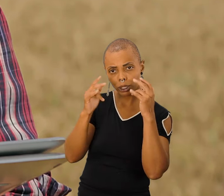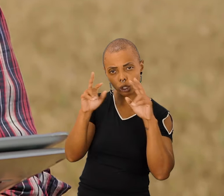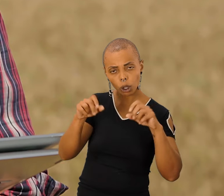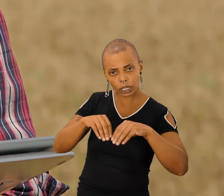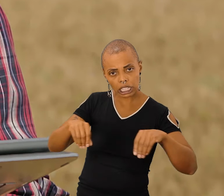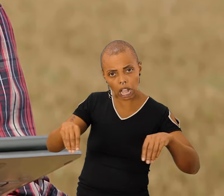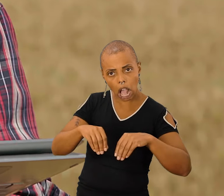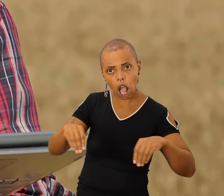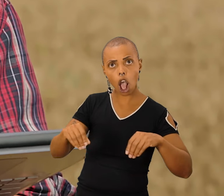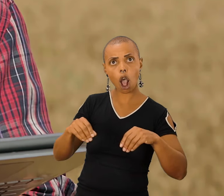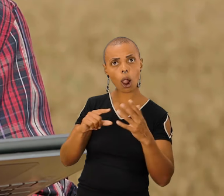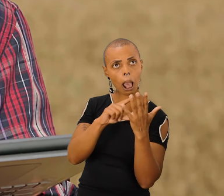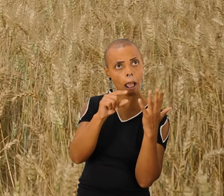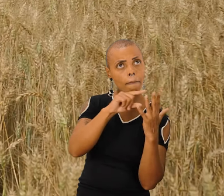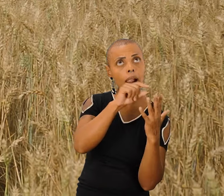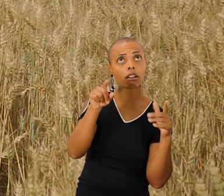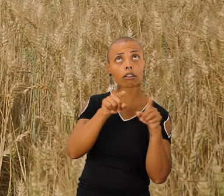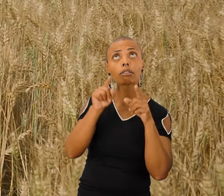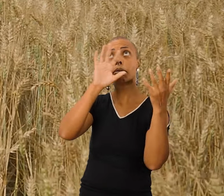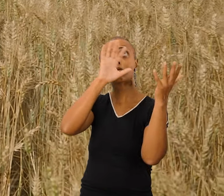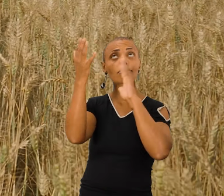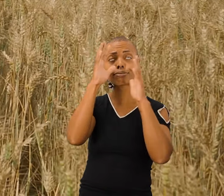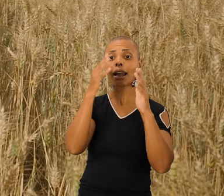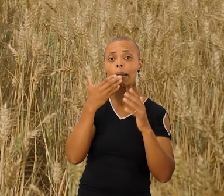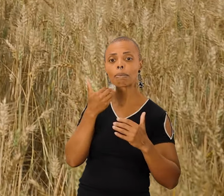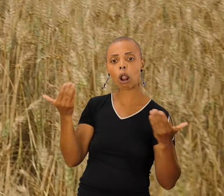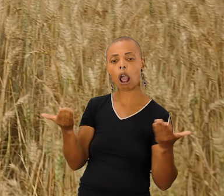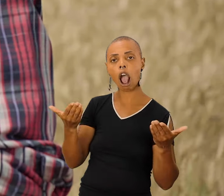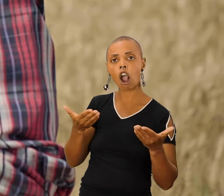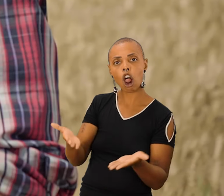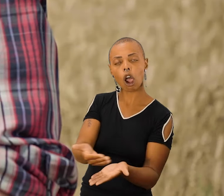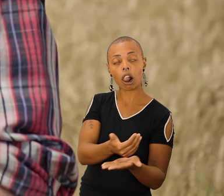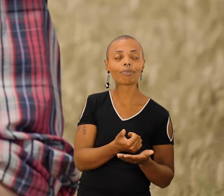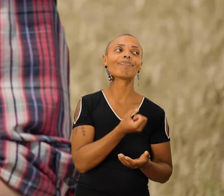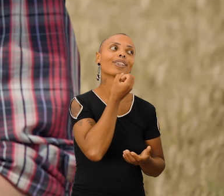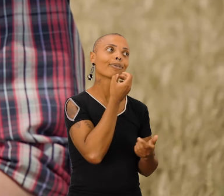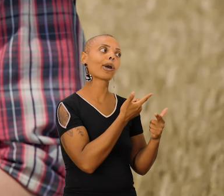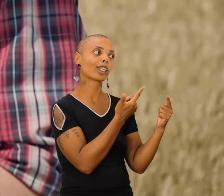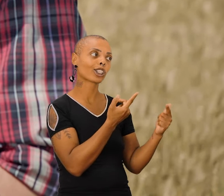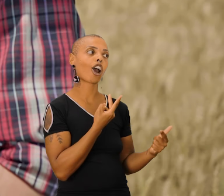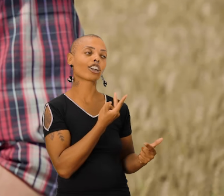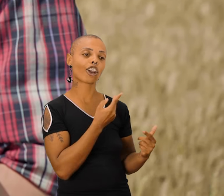Analysing soil, plant and weather forecast data here, it's really harvest time. [Dininha] Wow, cousin,